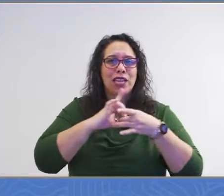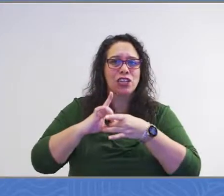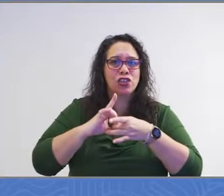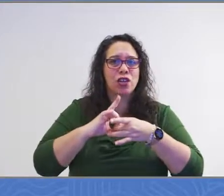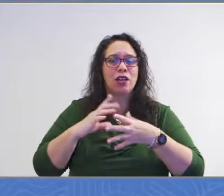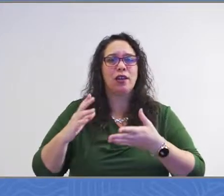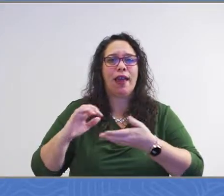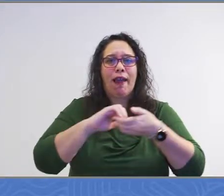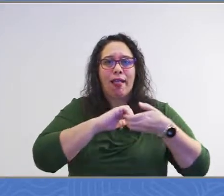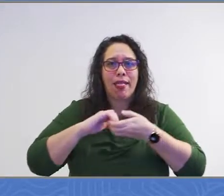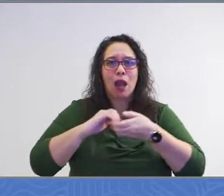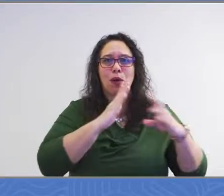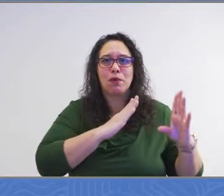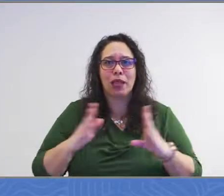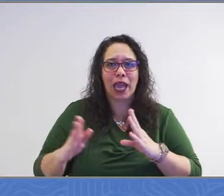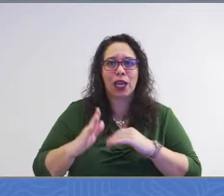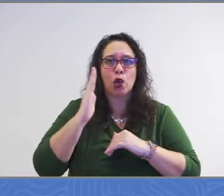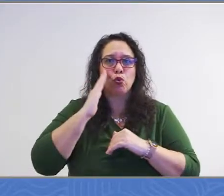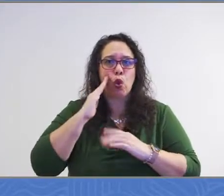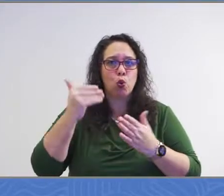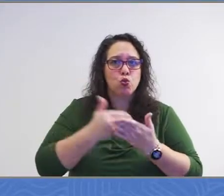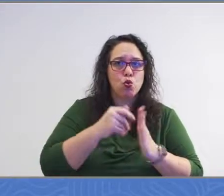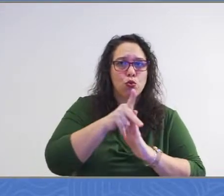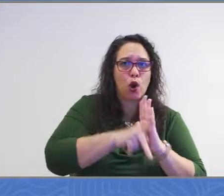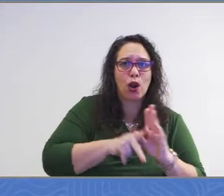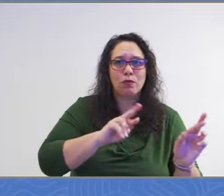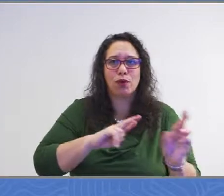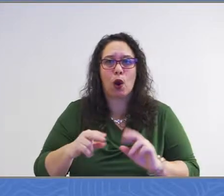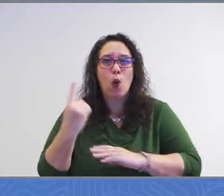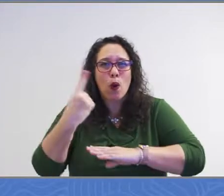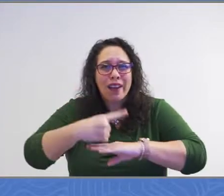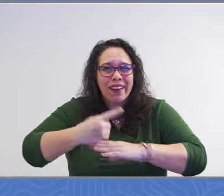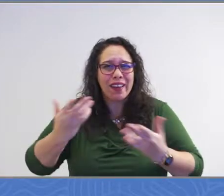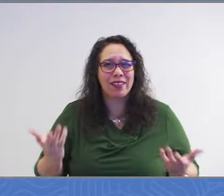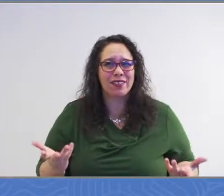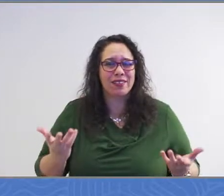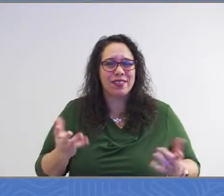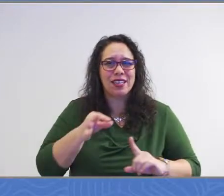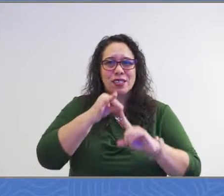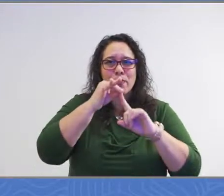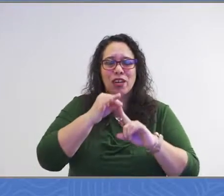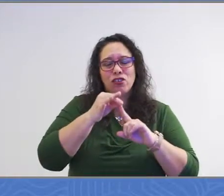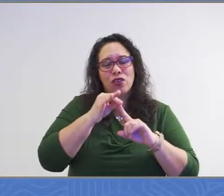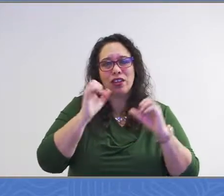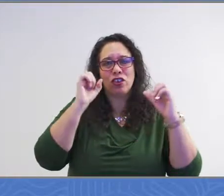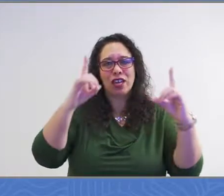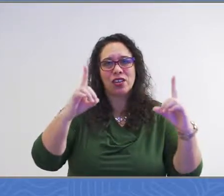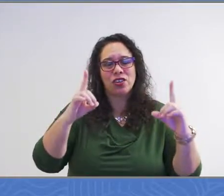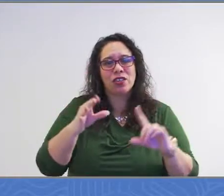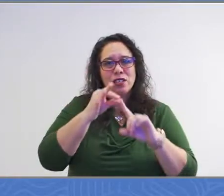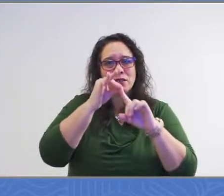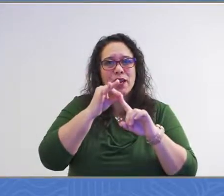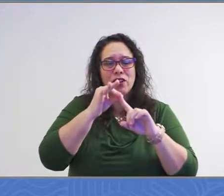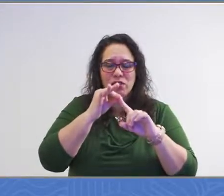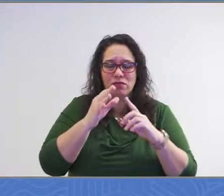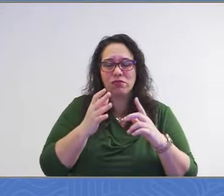learn safety protocols and prepare. Because special education specialists are going into a state funded program.